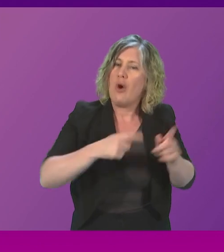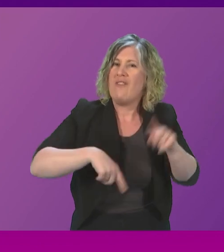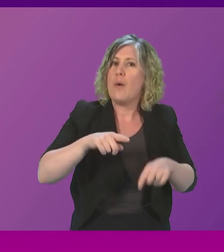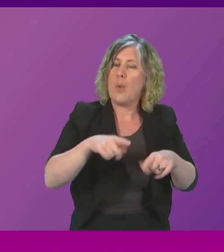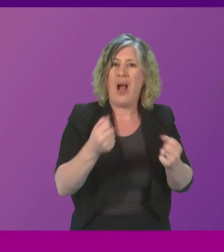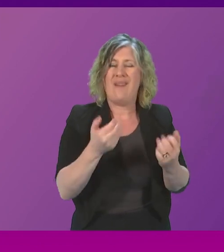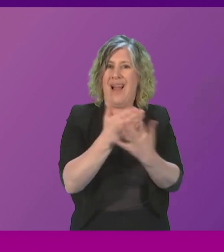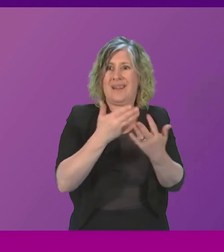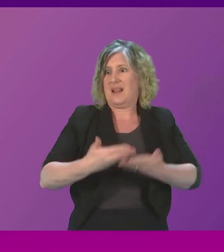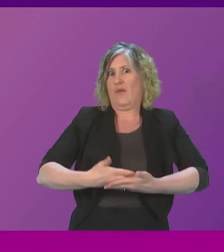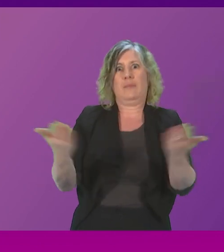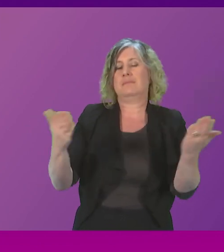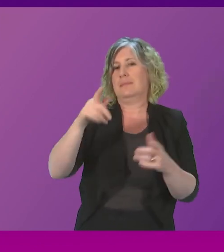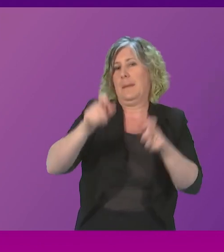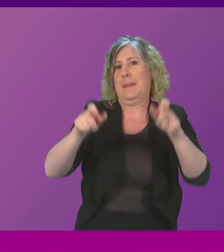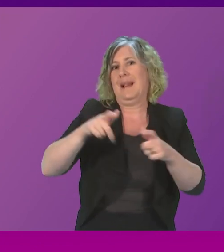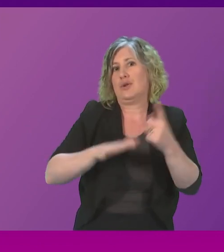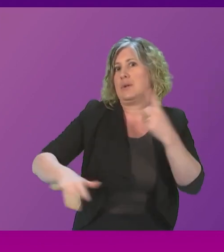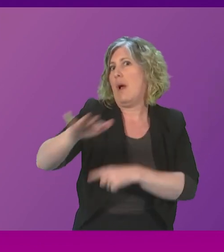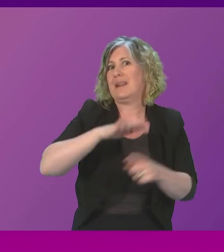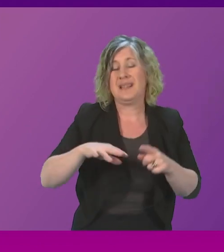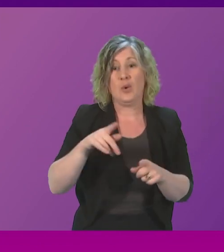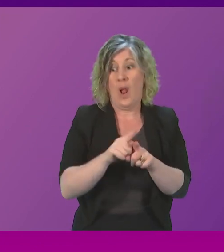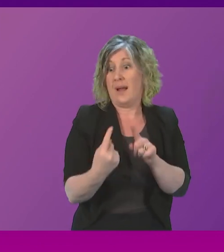Fantastic performances such as the one that we saw on Tuesday night can not only put a